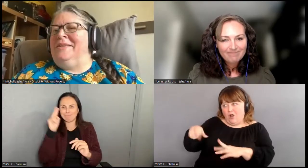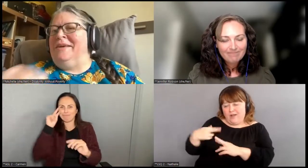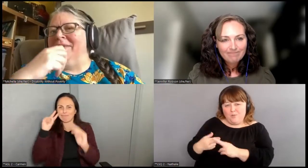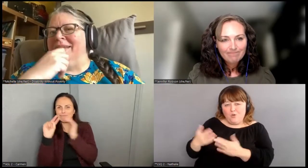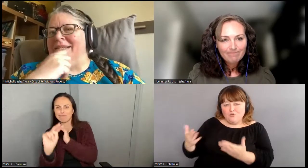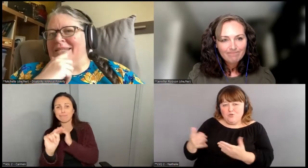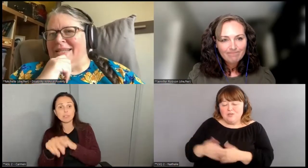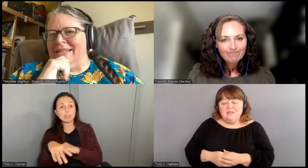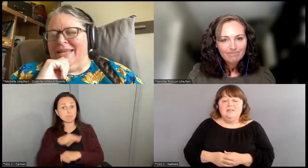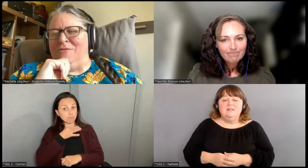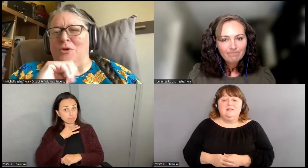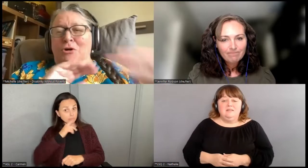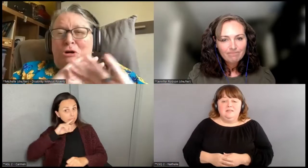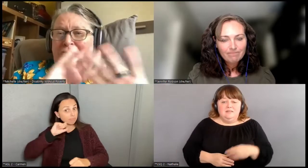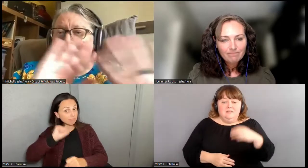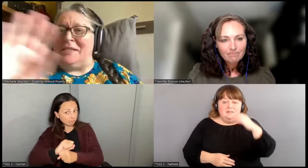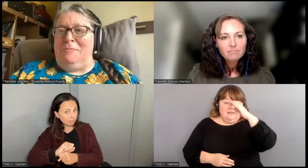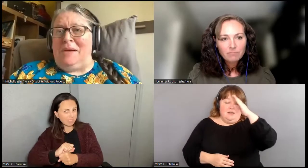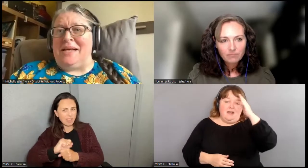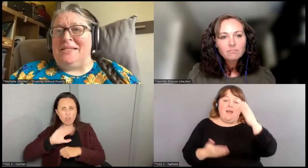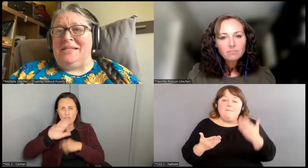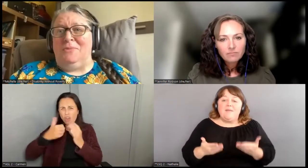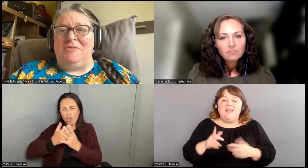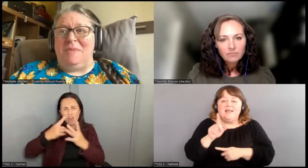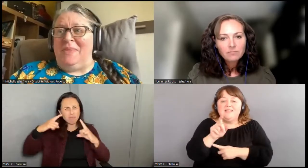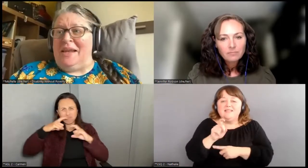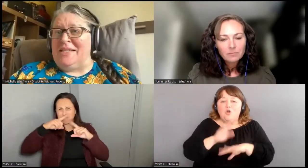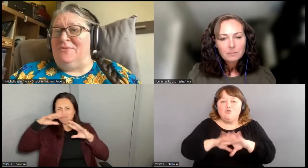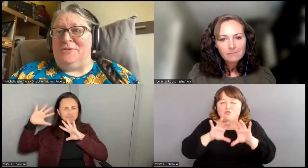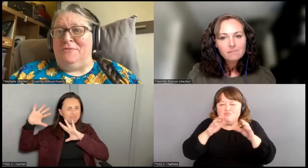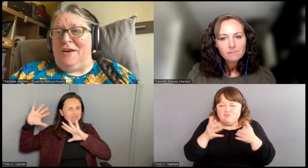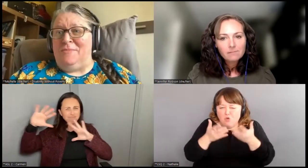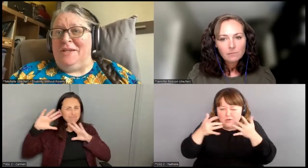WHEN DO YOU THINK REALISTICALLY, GIVEN ALL OF THIS COMPLEXITY, WE SPENT THE LAST 45 MINUTES